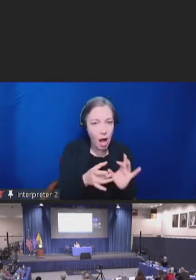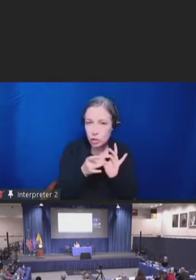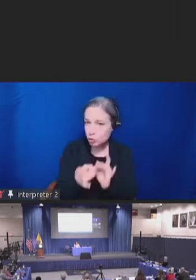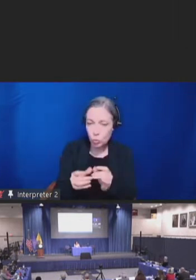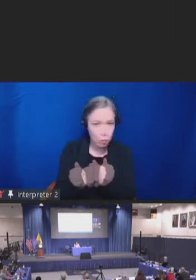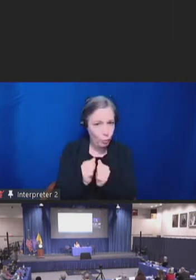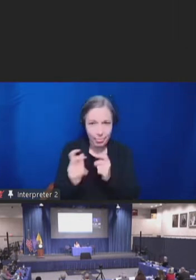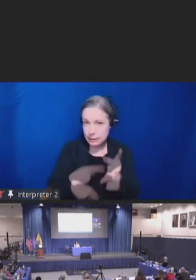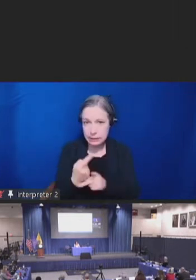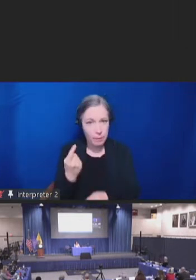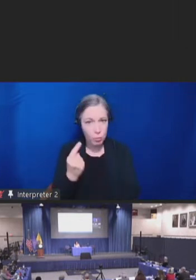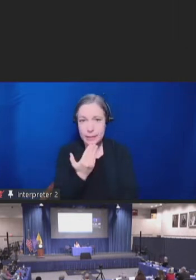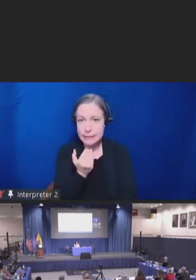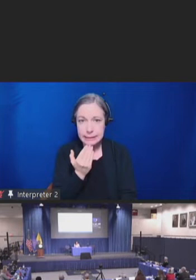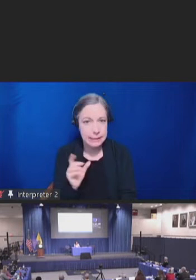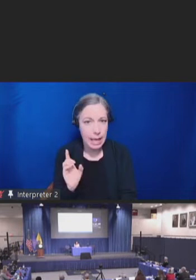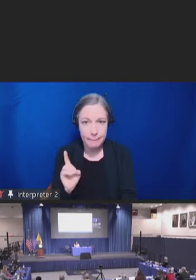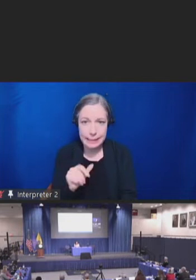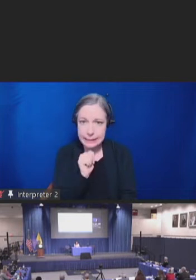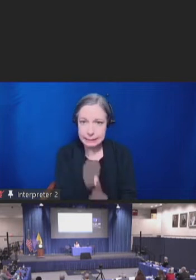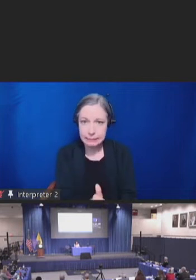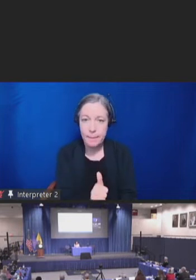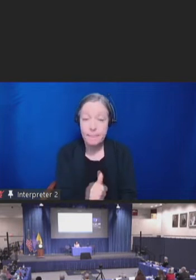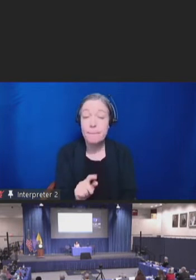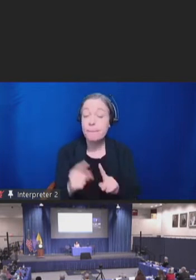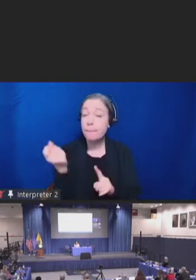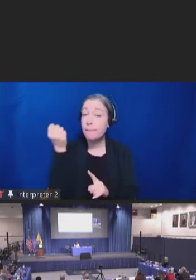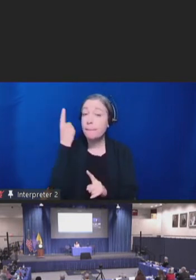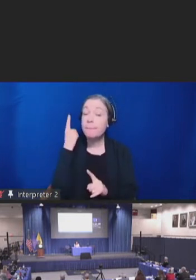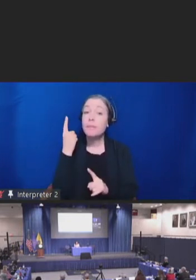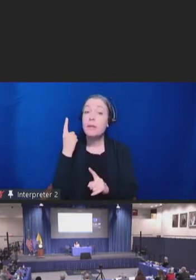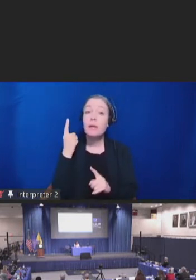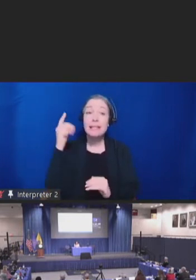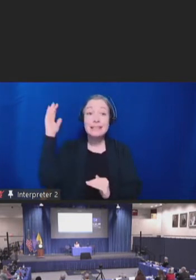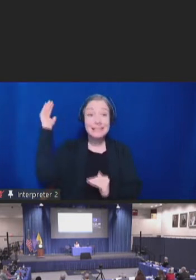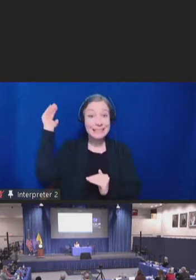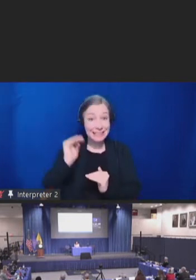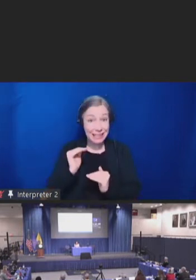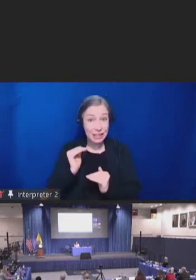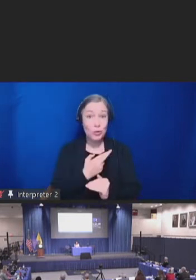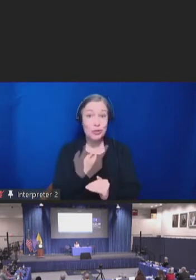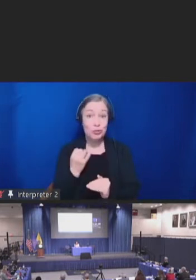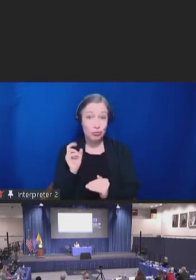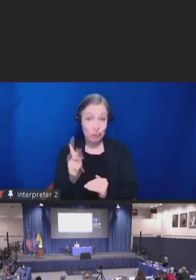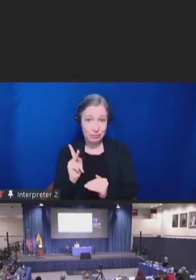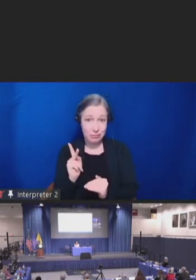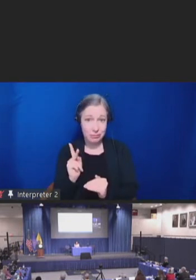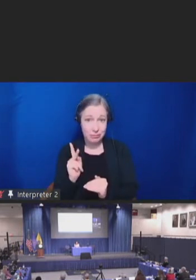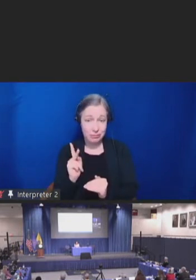However, there was decreased risk of type 1 diabetes at these higher vaccine aluminum levels.